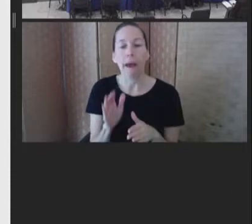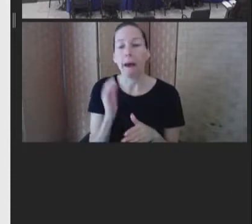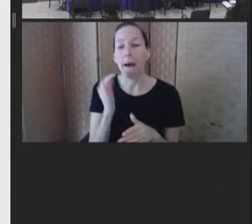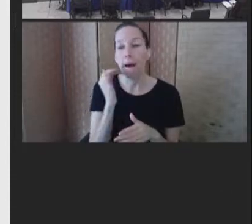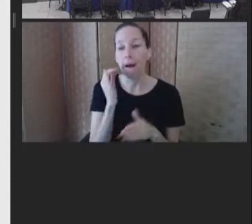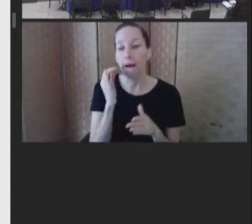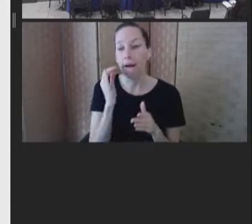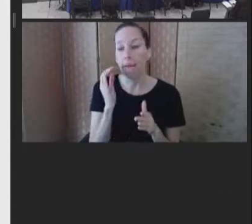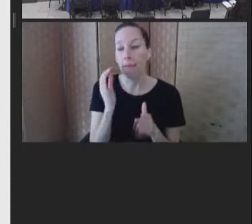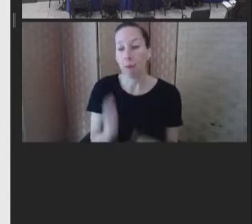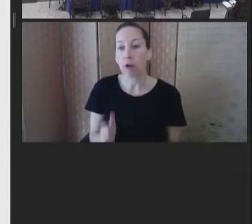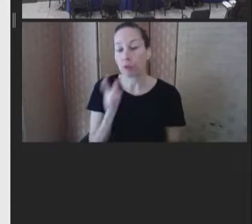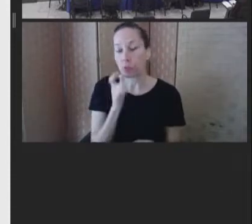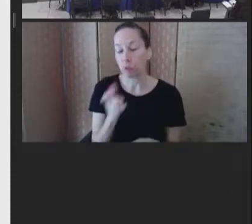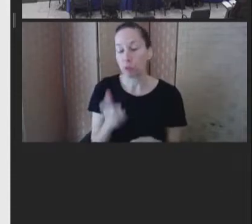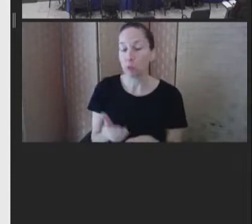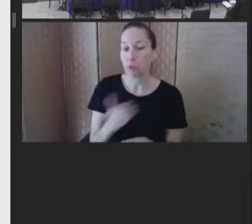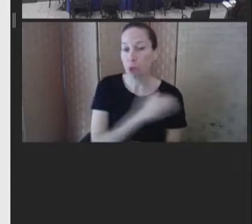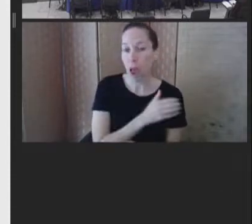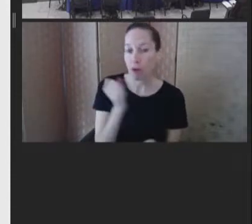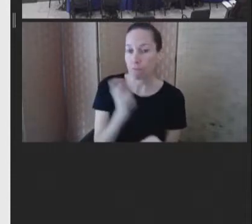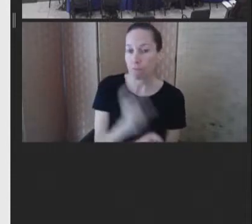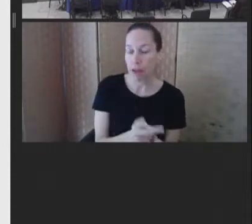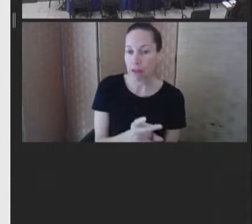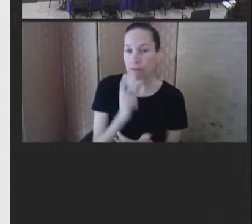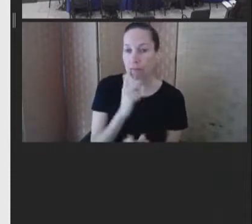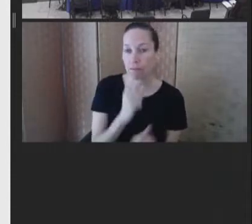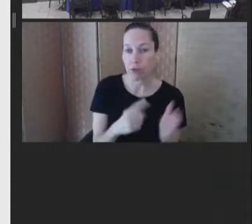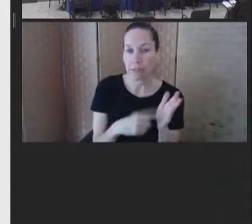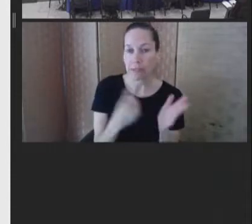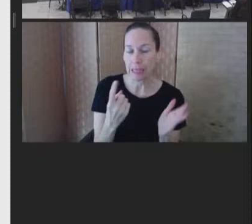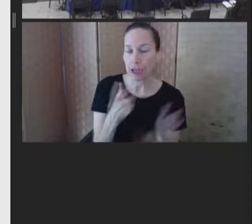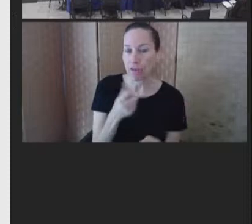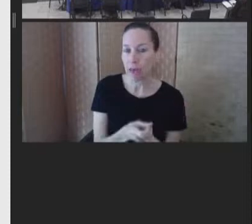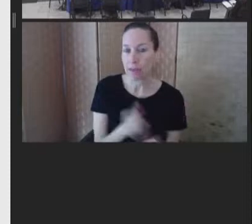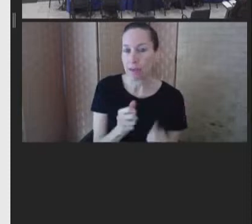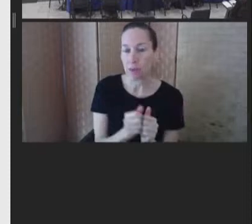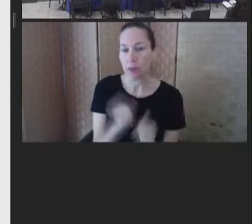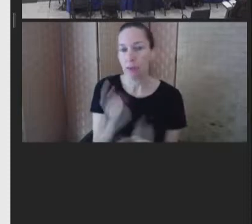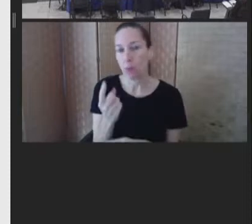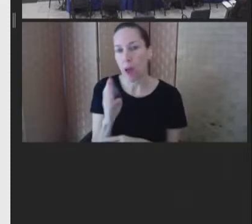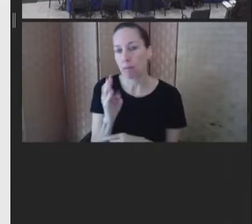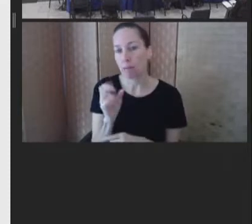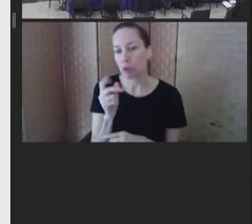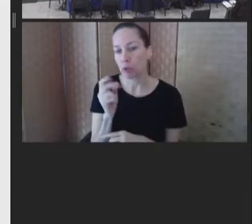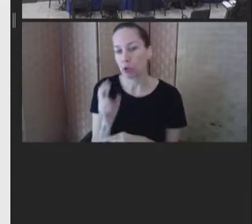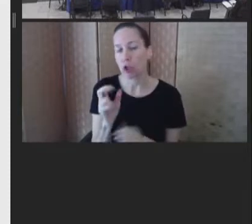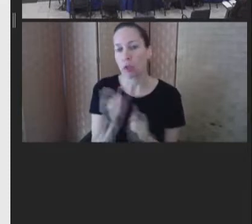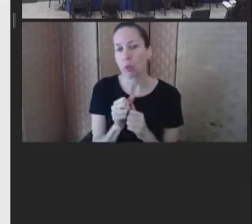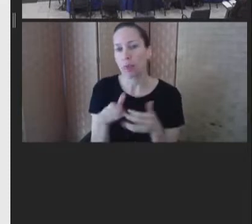vaccine series and single booster with the intervals between these vaccines as stated in